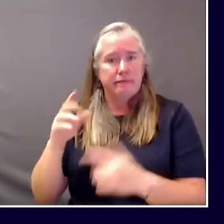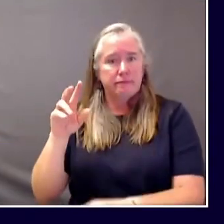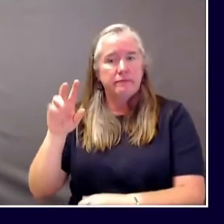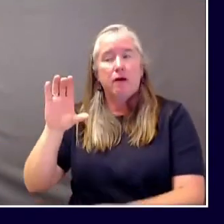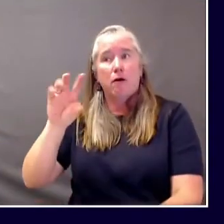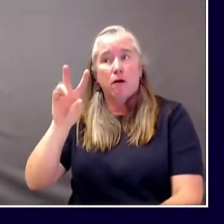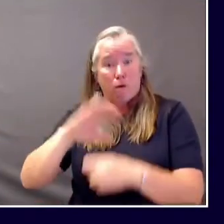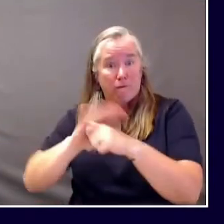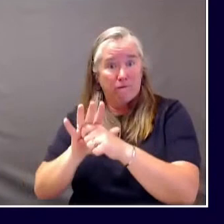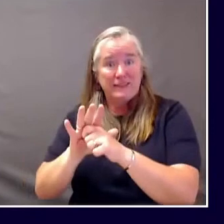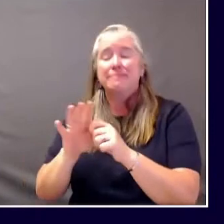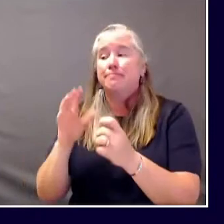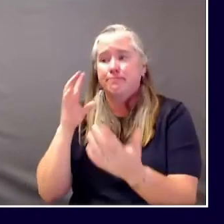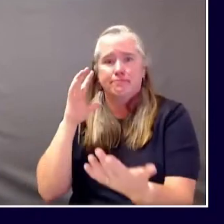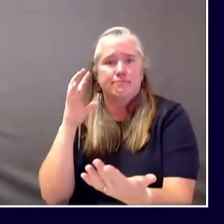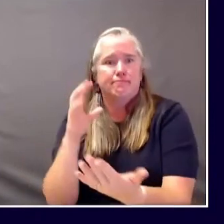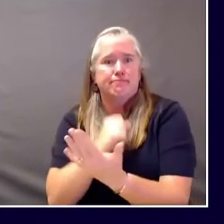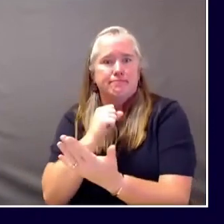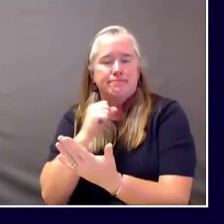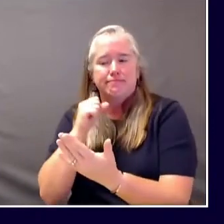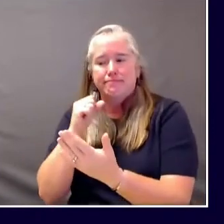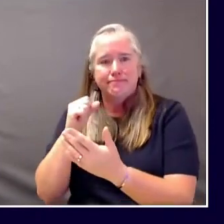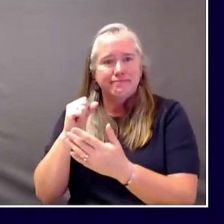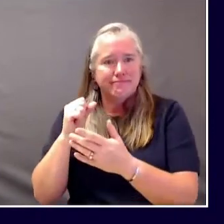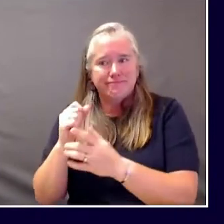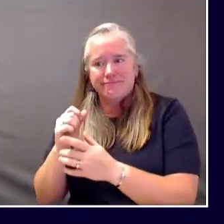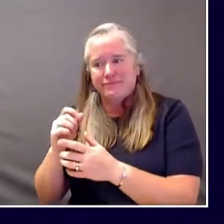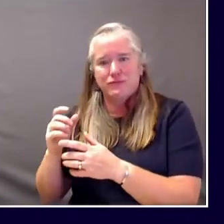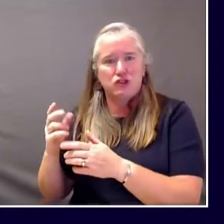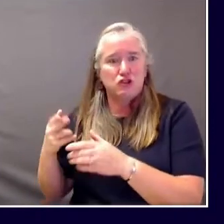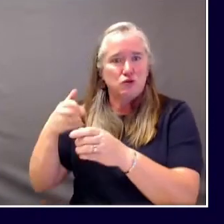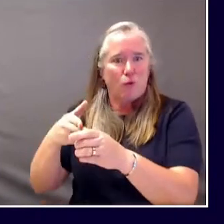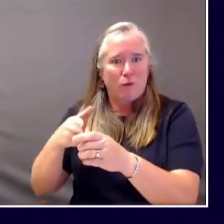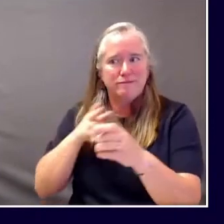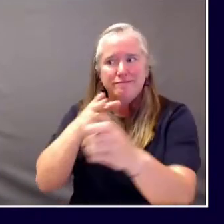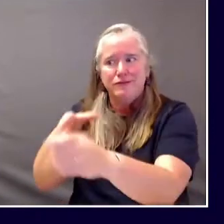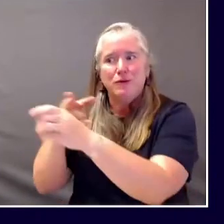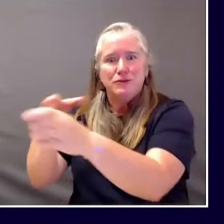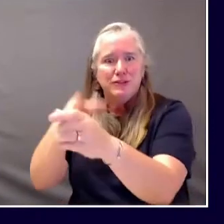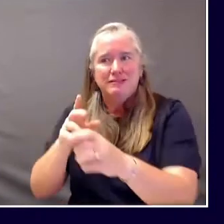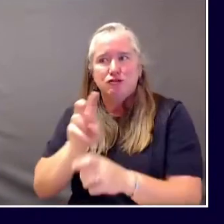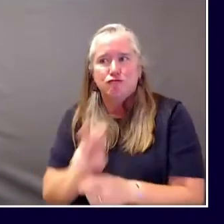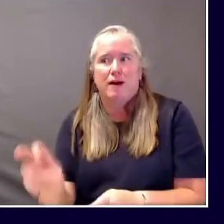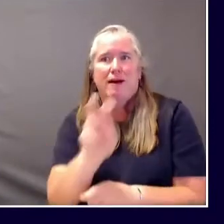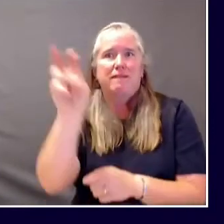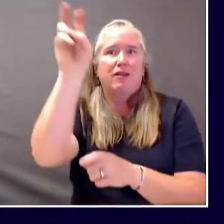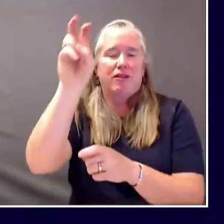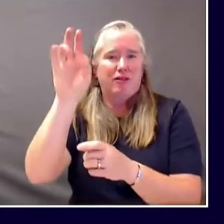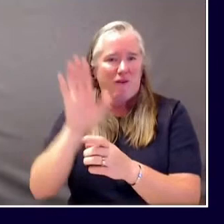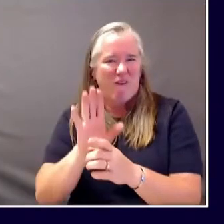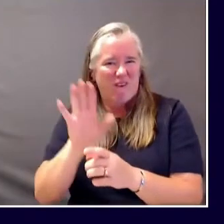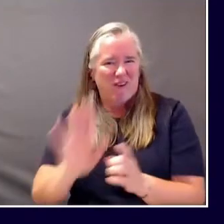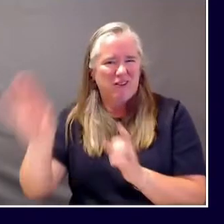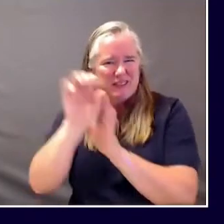and has been hitching a ride in